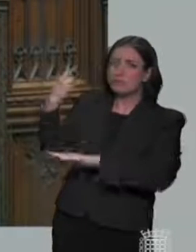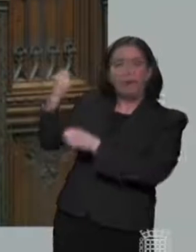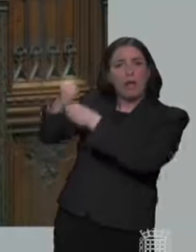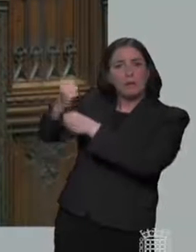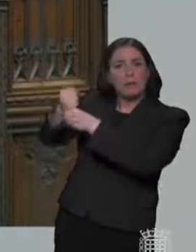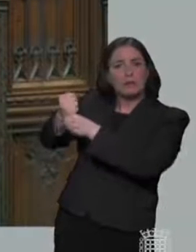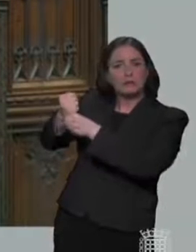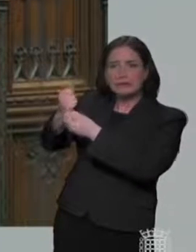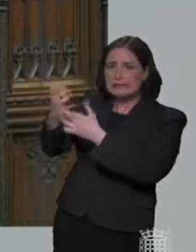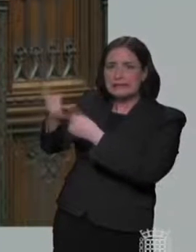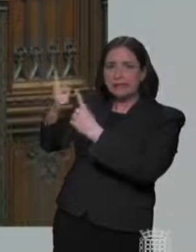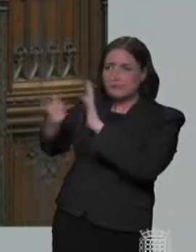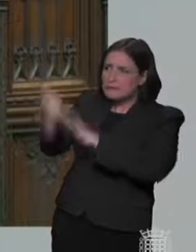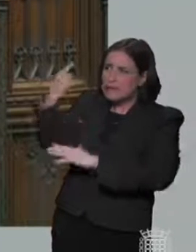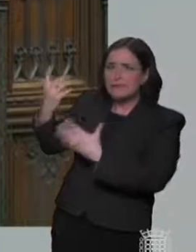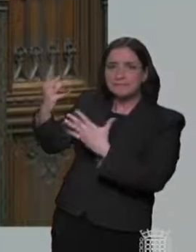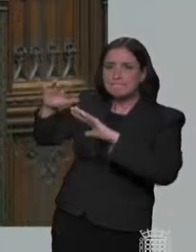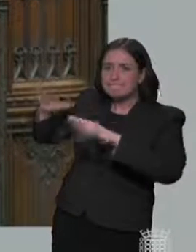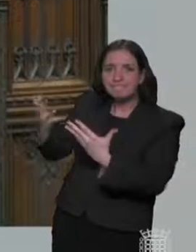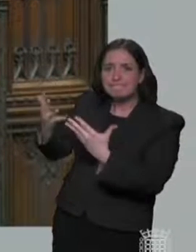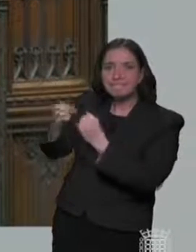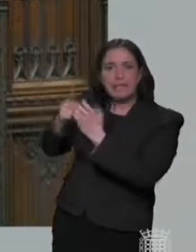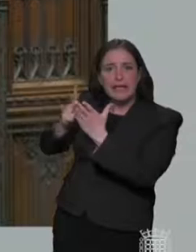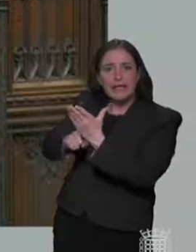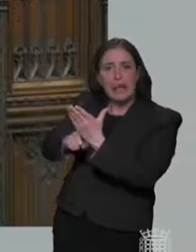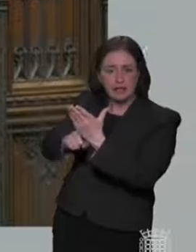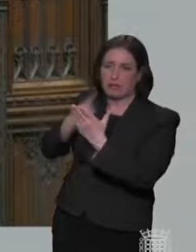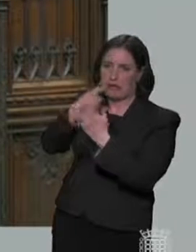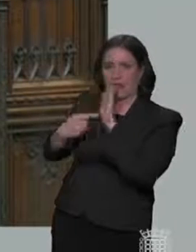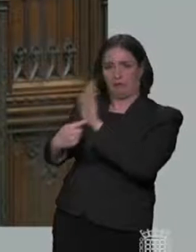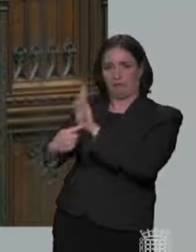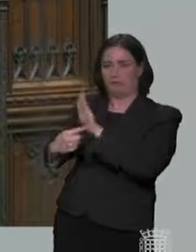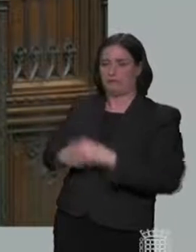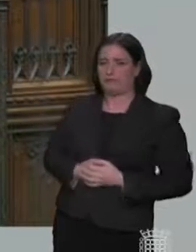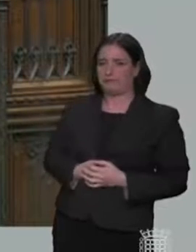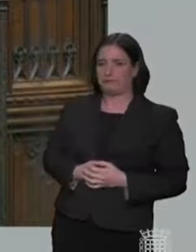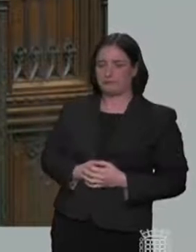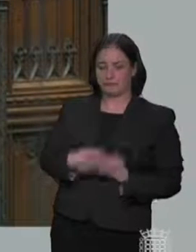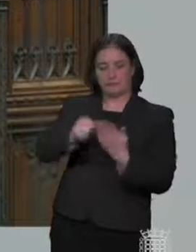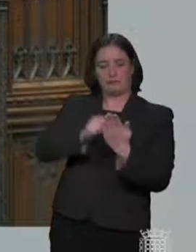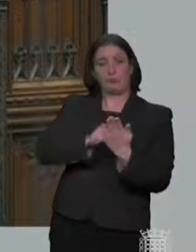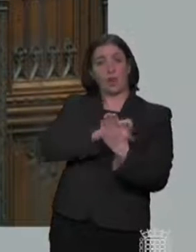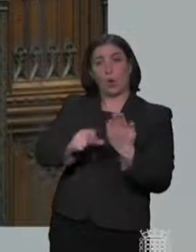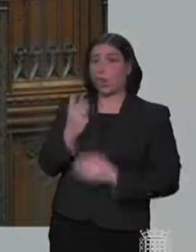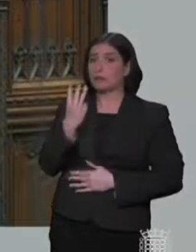on the provisions of this private member's bill clause 3 sets out a duty on the secretary of state